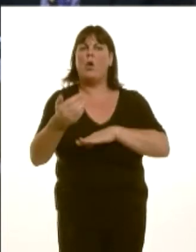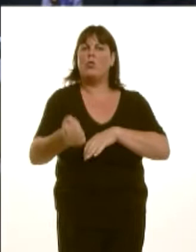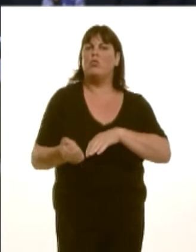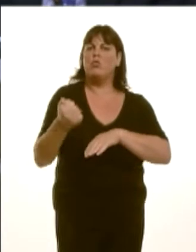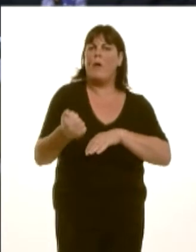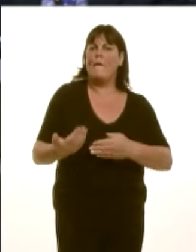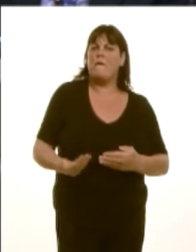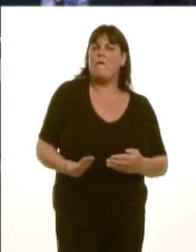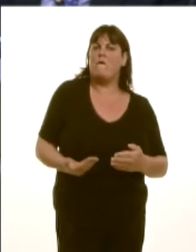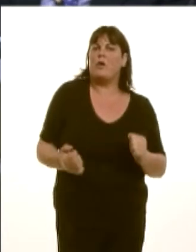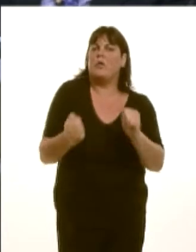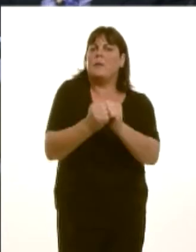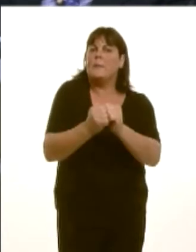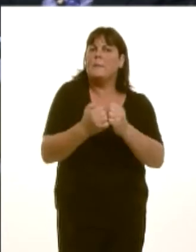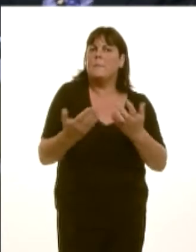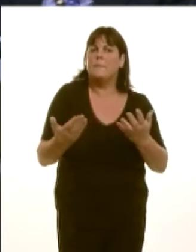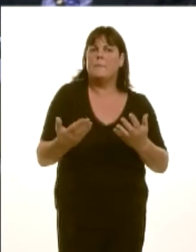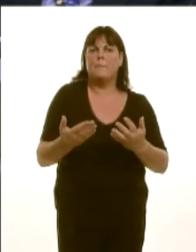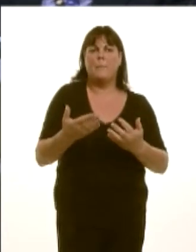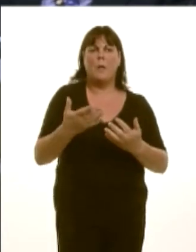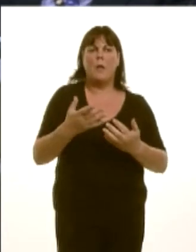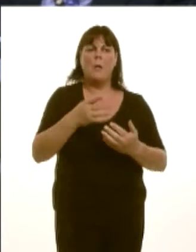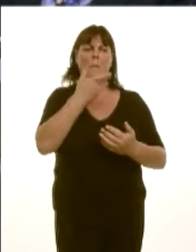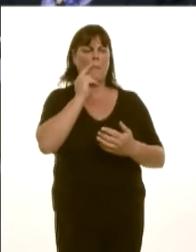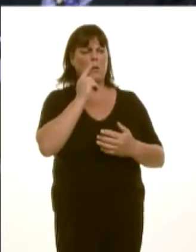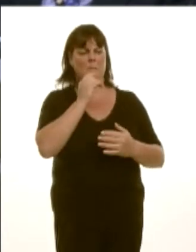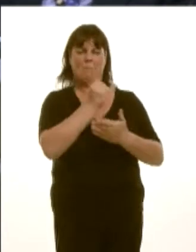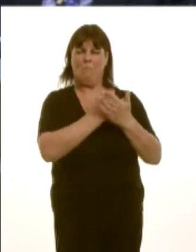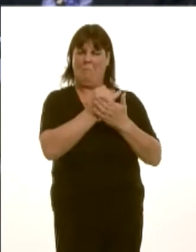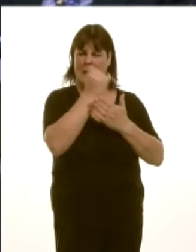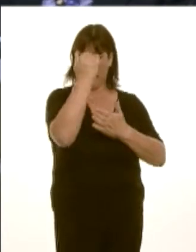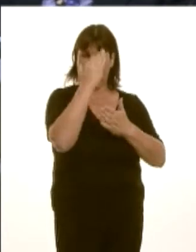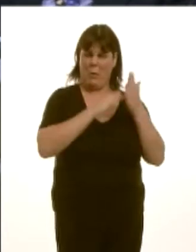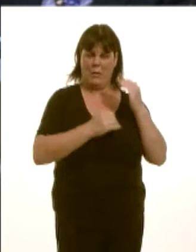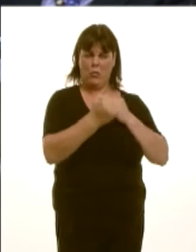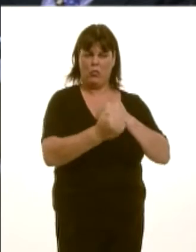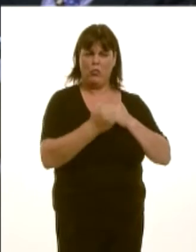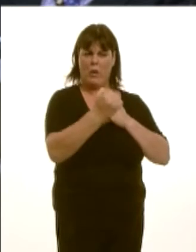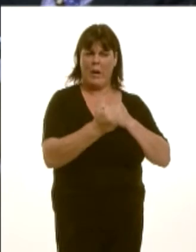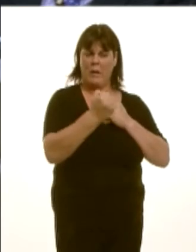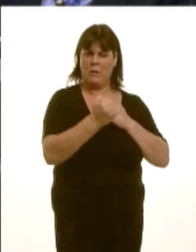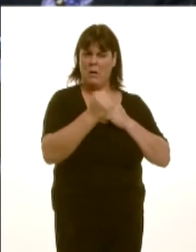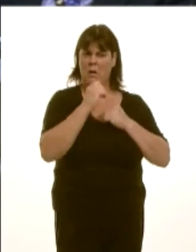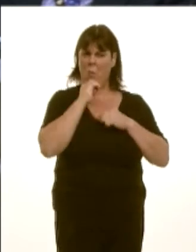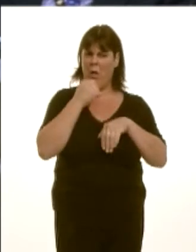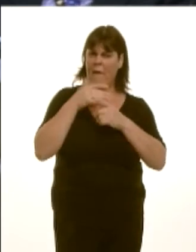What impact do you think these poor experiences will have on the awarding of any future rail franchise in Wales?